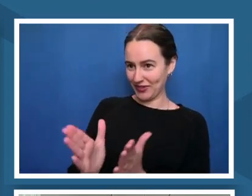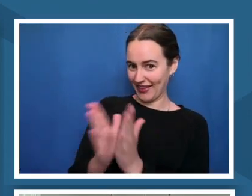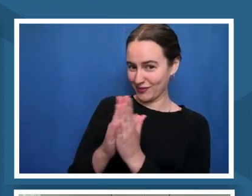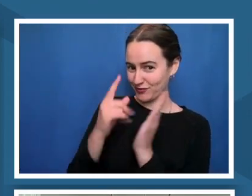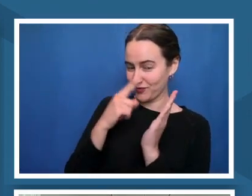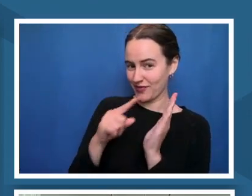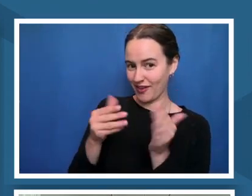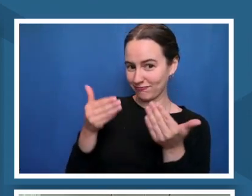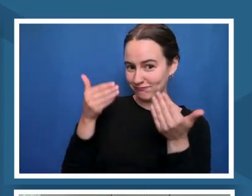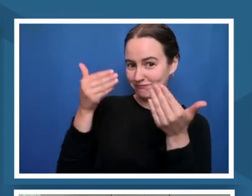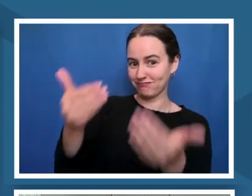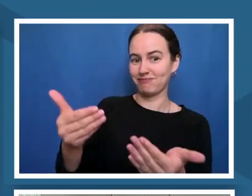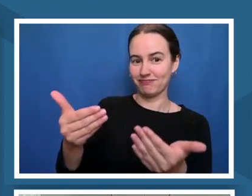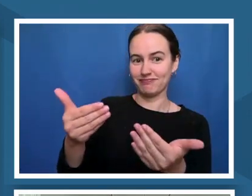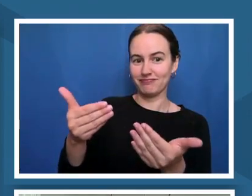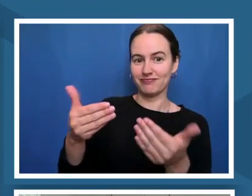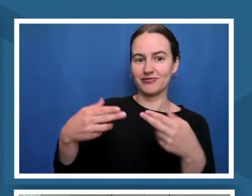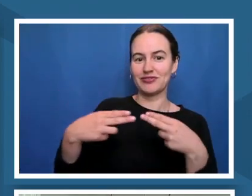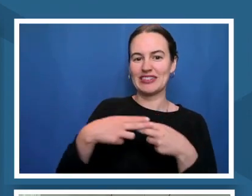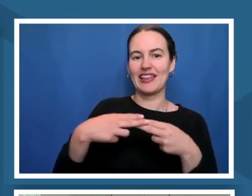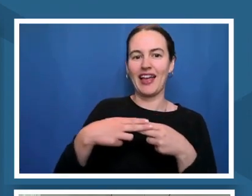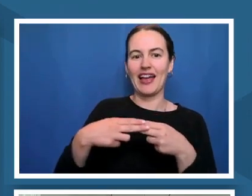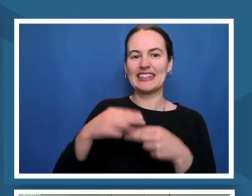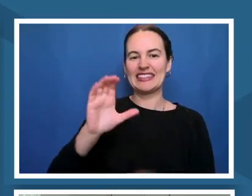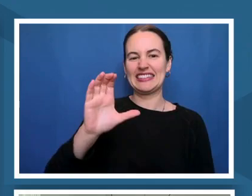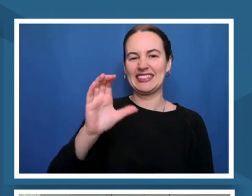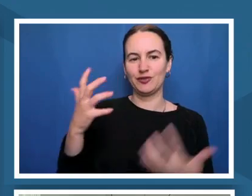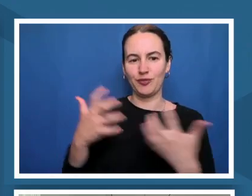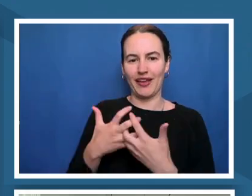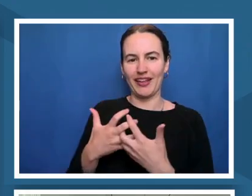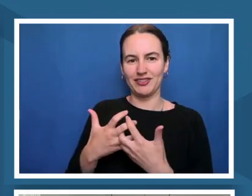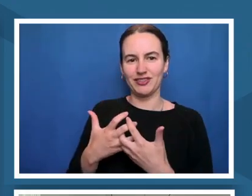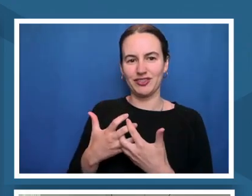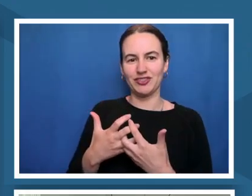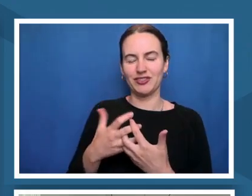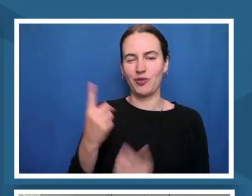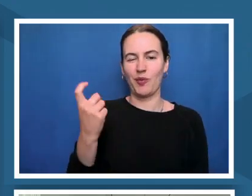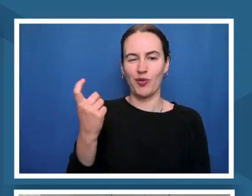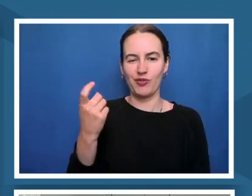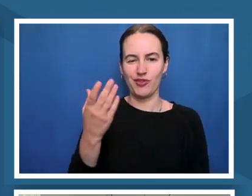the slide c that matches c one more